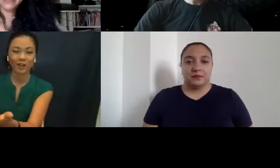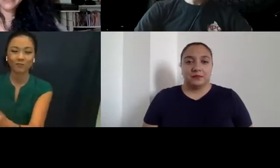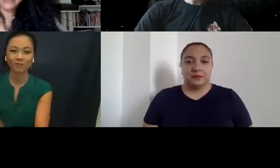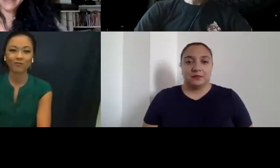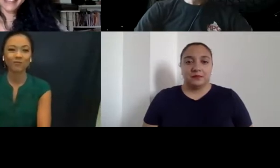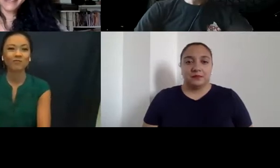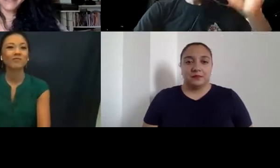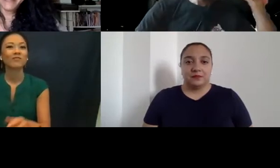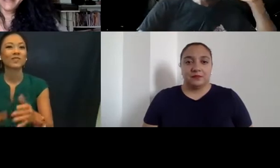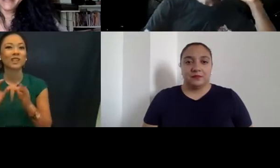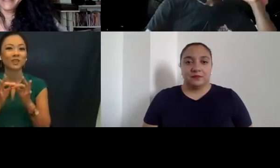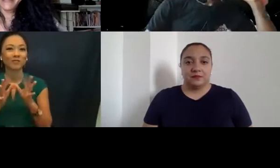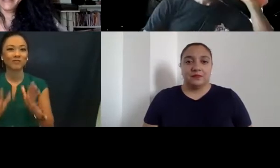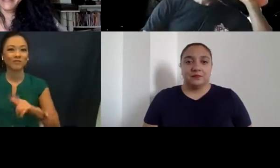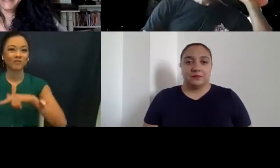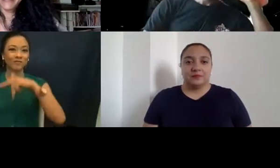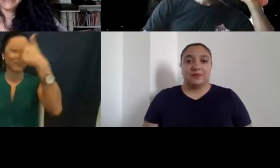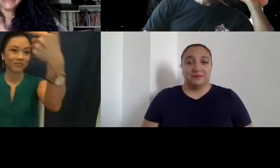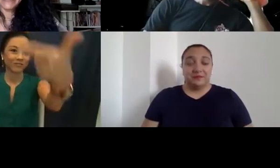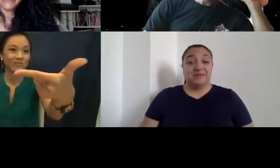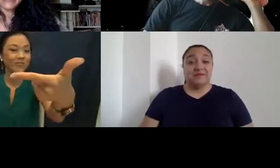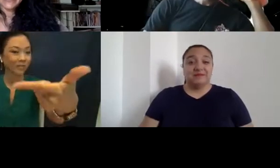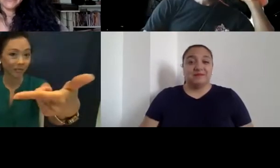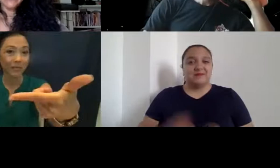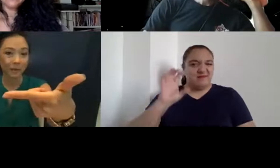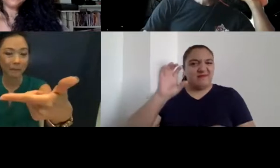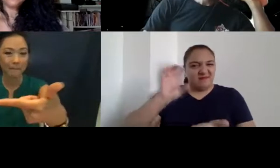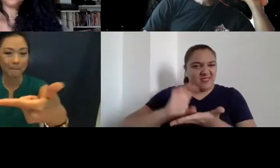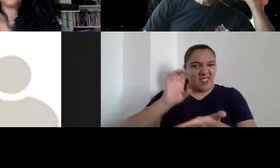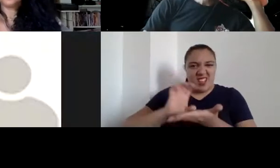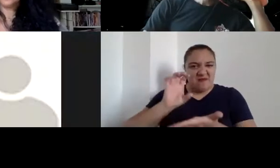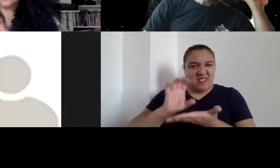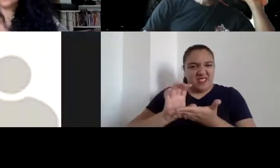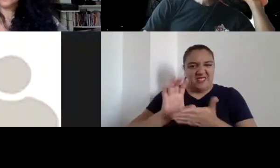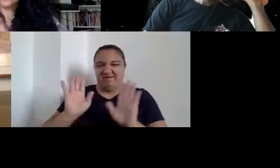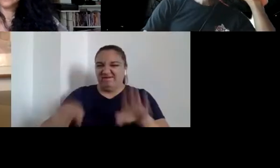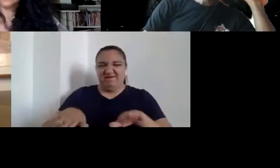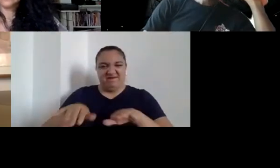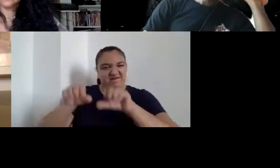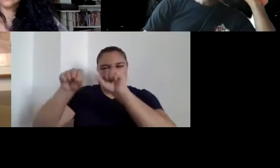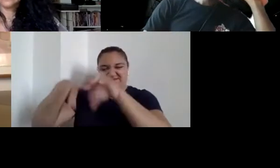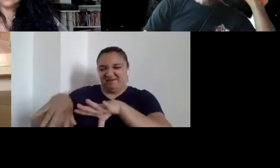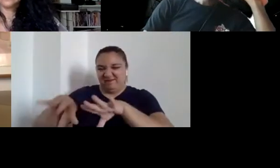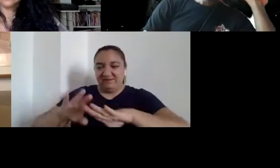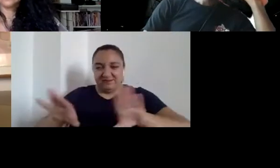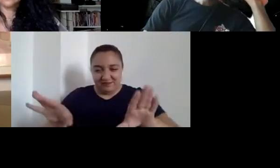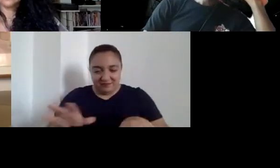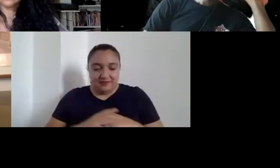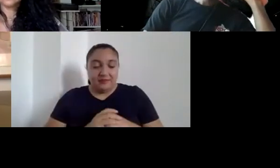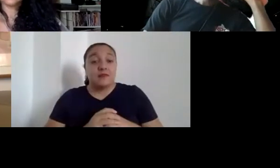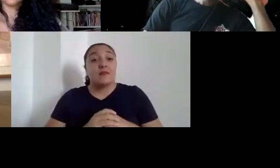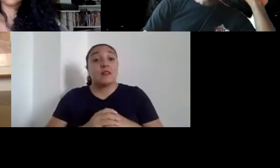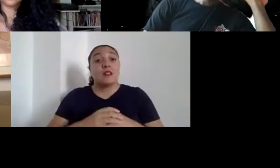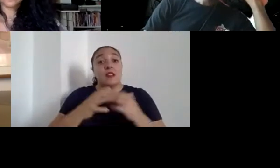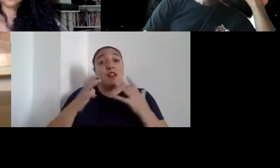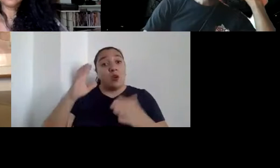let's not. As always, so much to unpack there. I appreciate your focus on the words and your